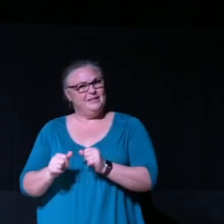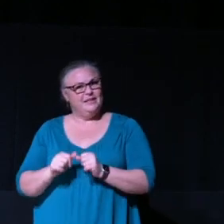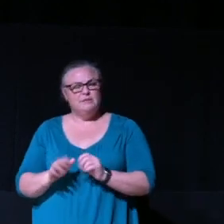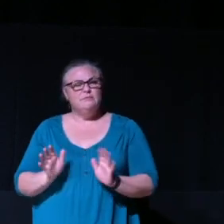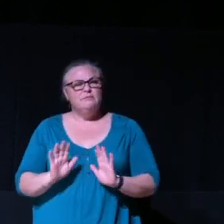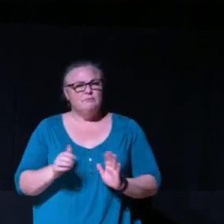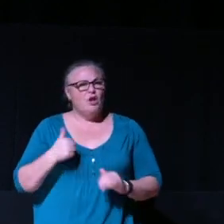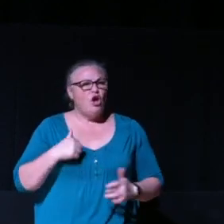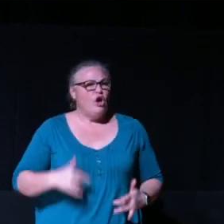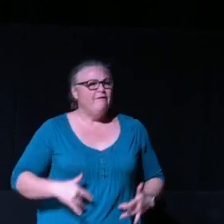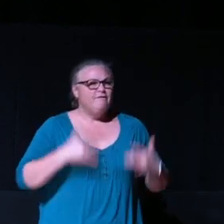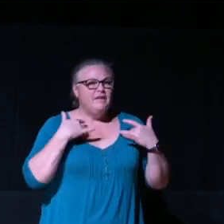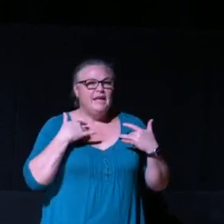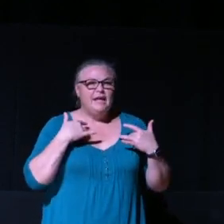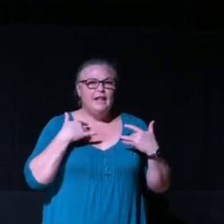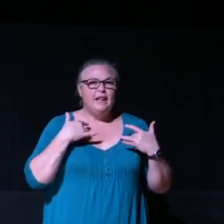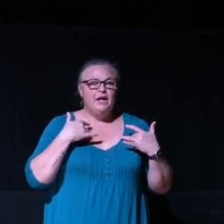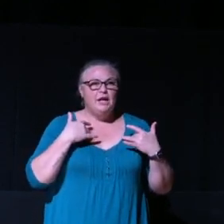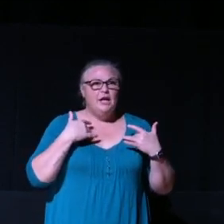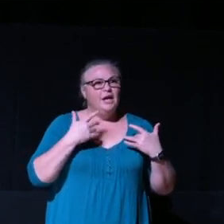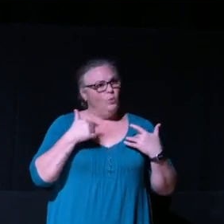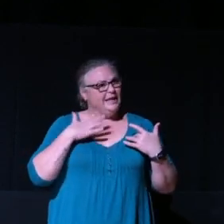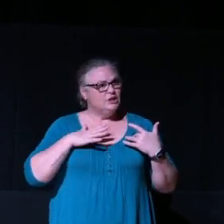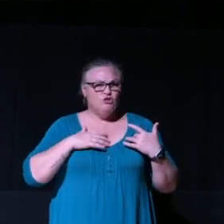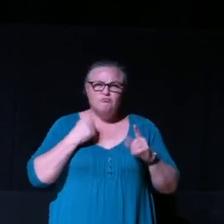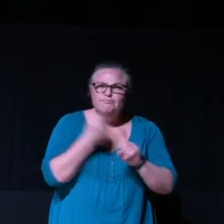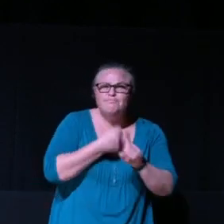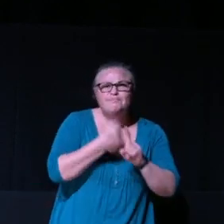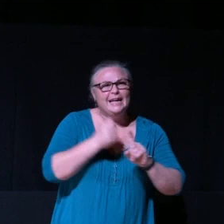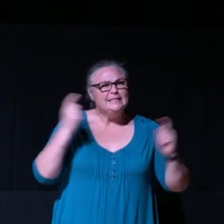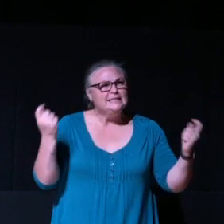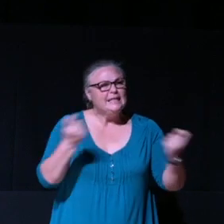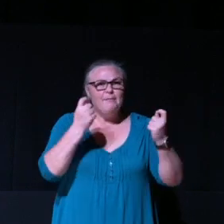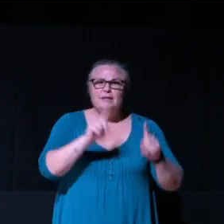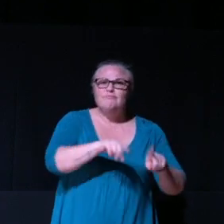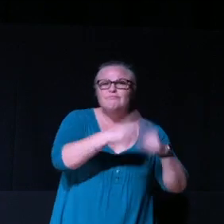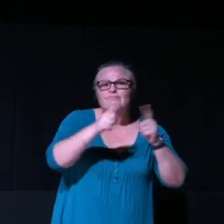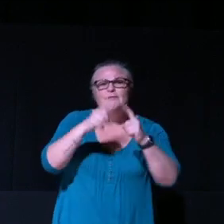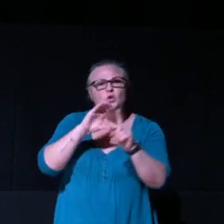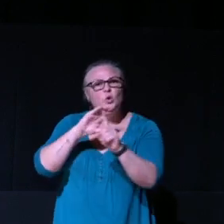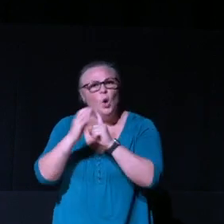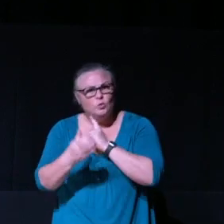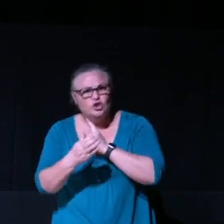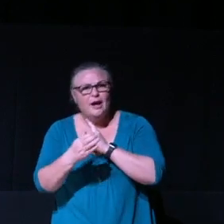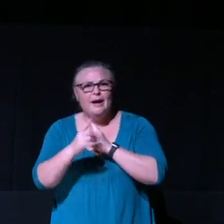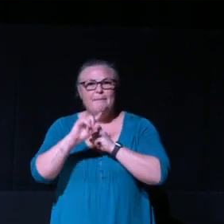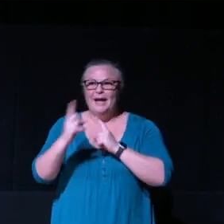championing and celebrating culture and new stories with new writers. It's the inclusion part of diversity and inclusion.